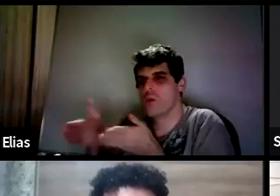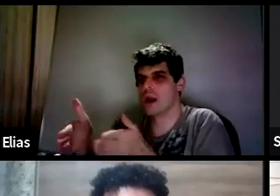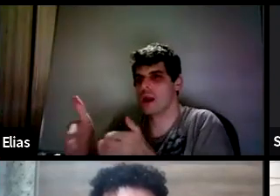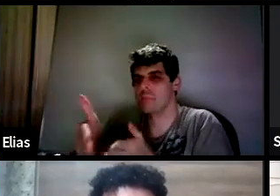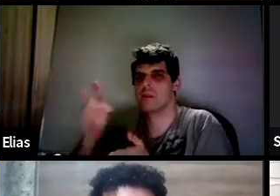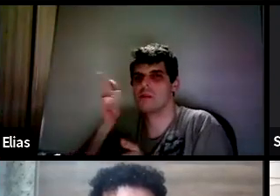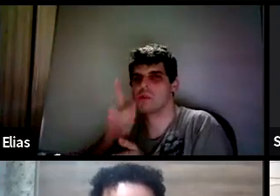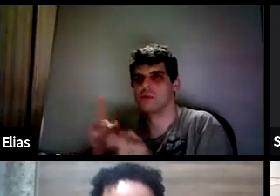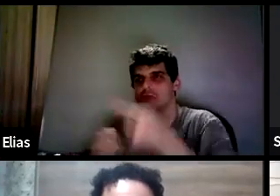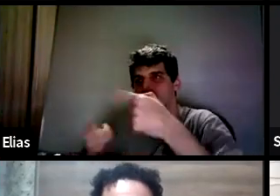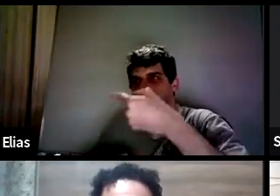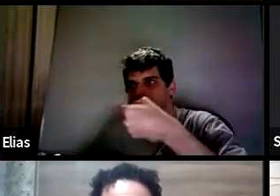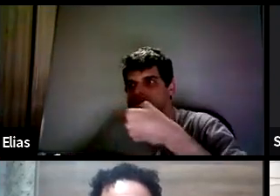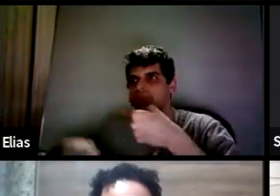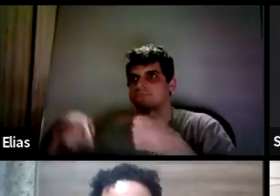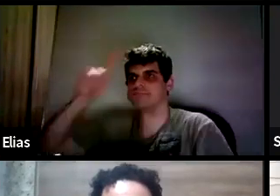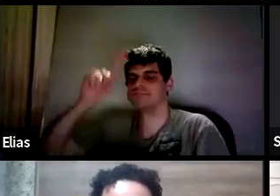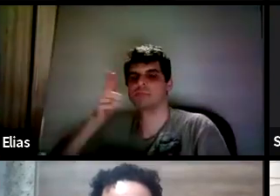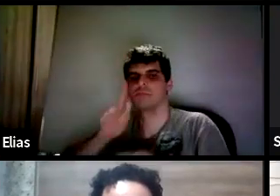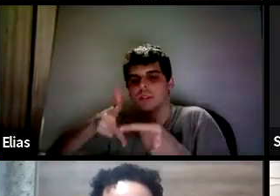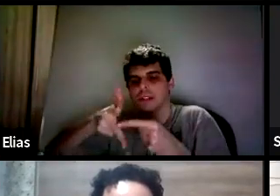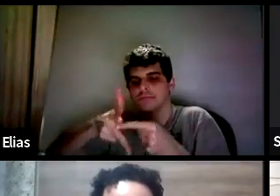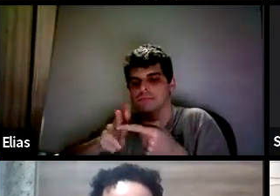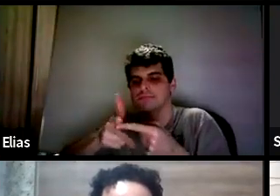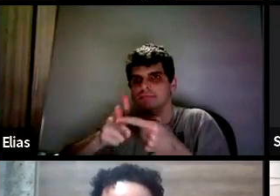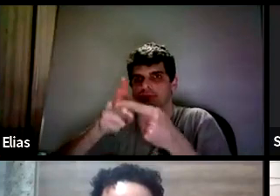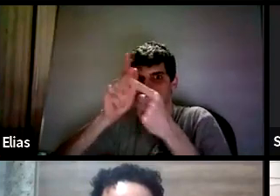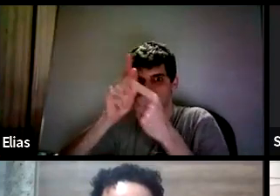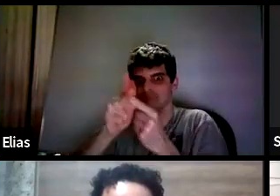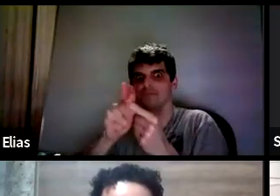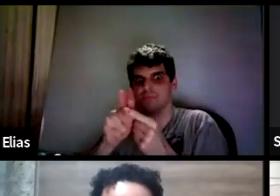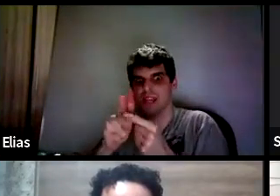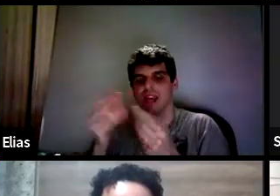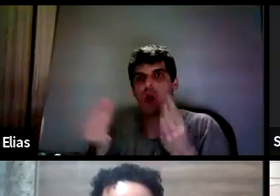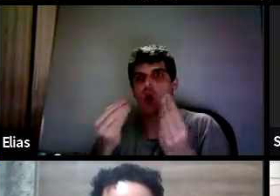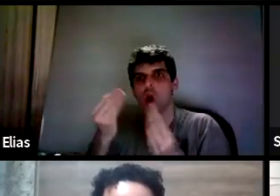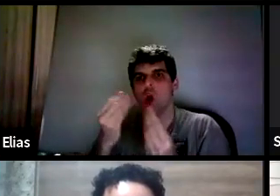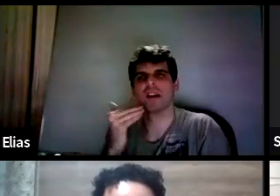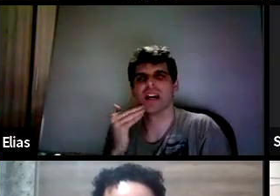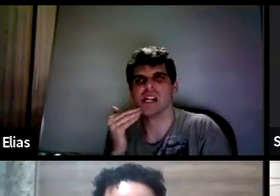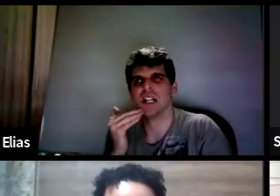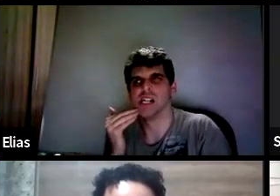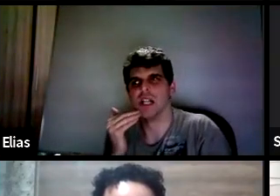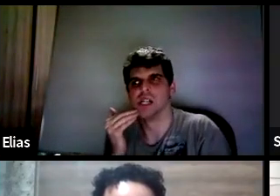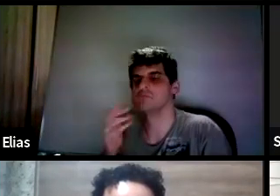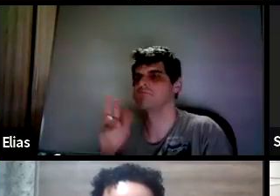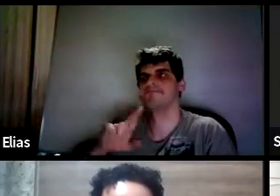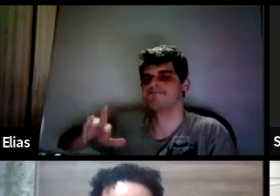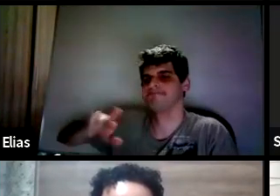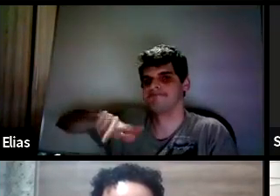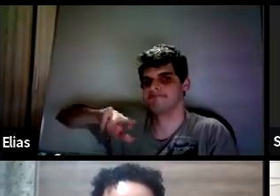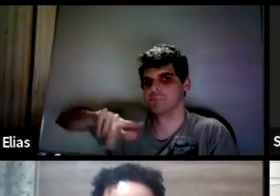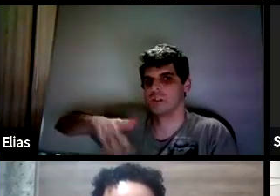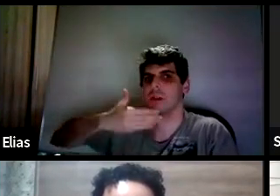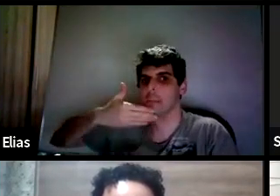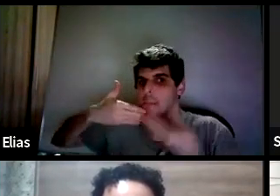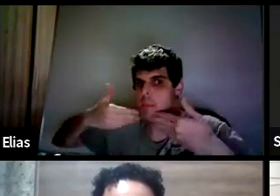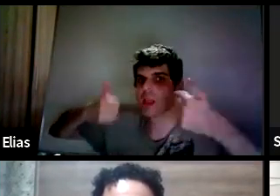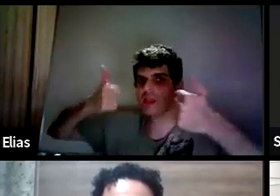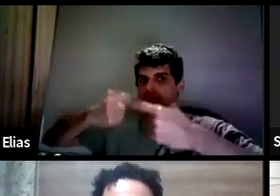Respect Chivas click Save. Kelly said program as Kelly shared go. l was coming Camille skeletal. a lot low, he said.